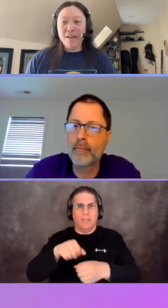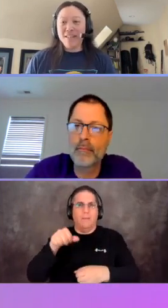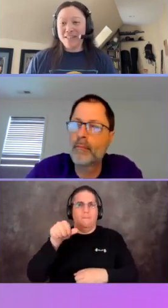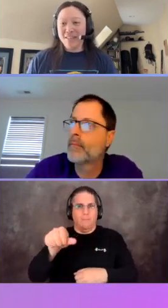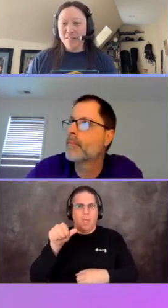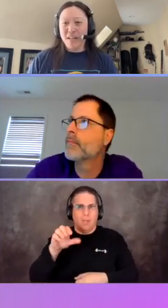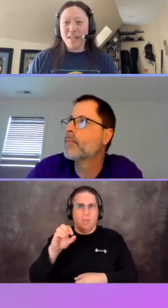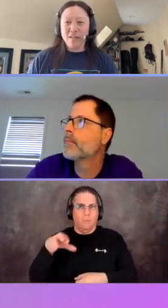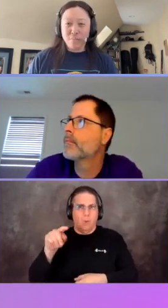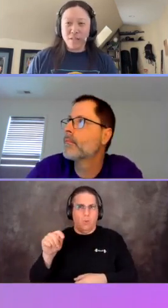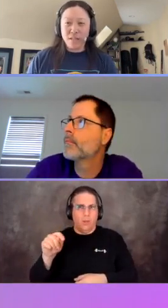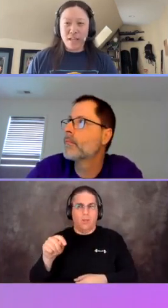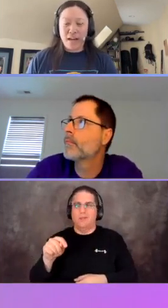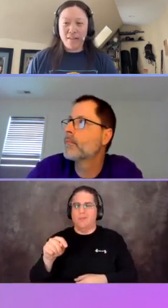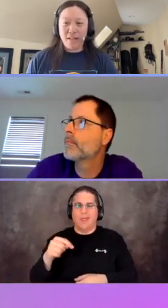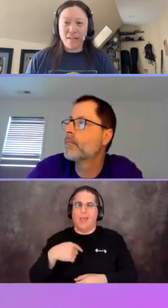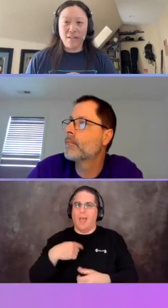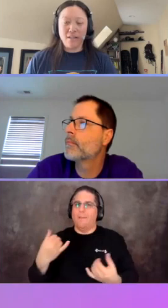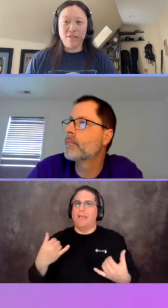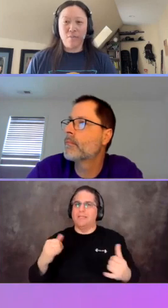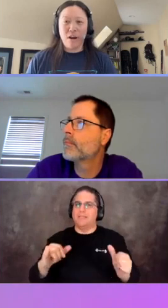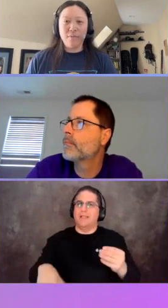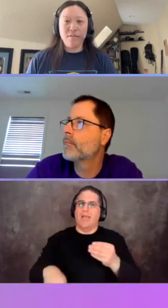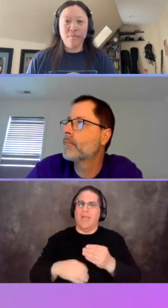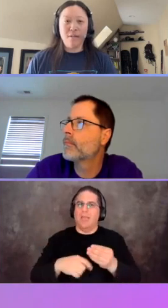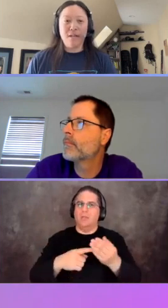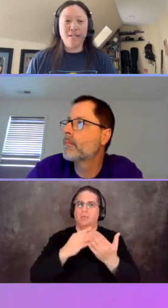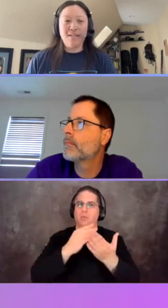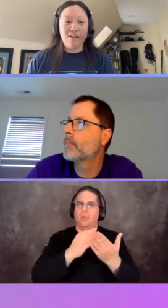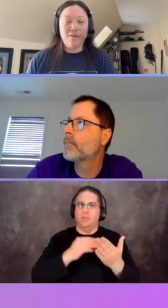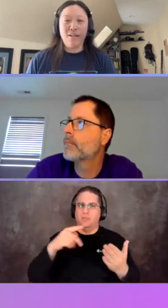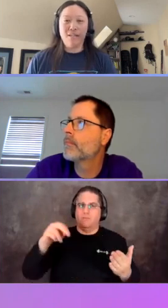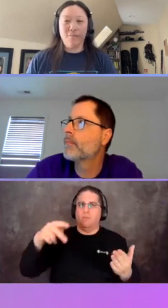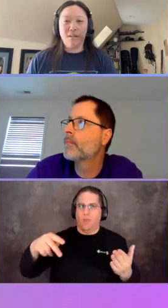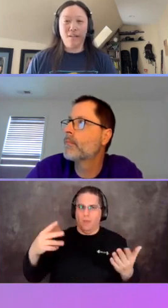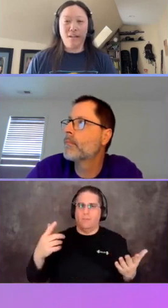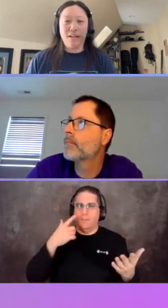case, I would not add roll equals group, because that could be harmful as far as